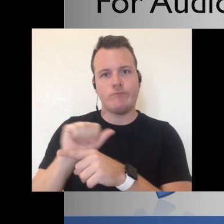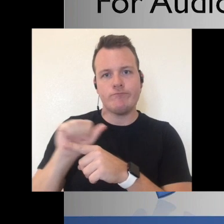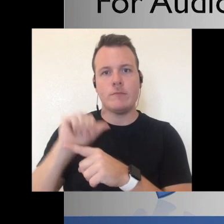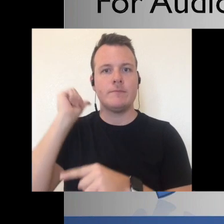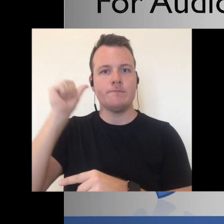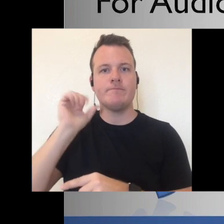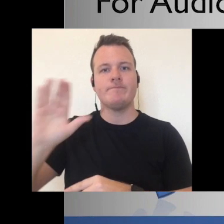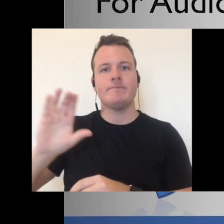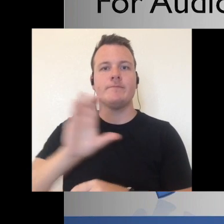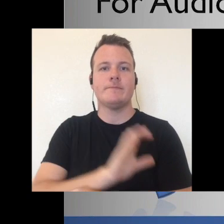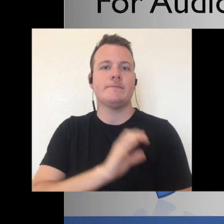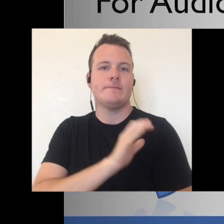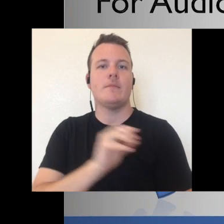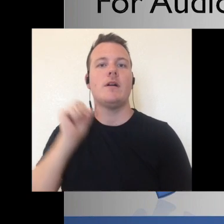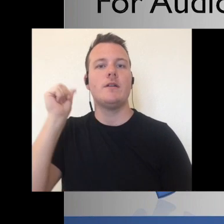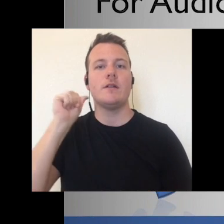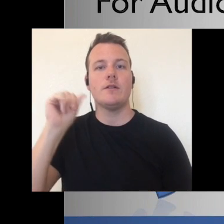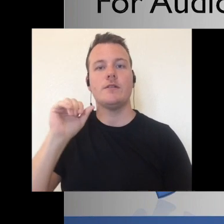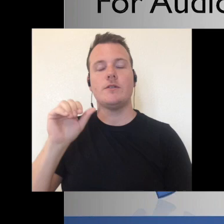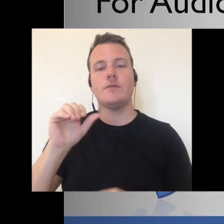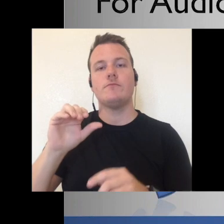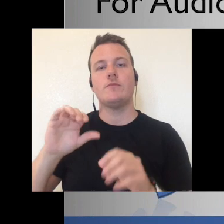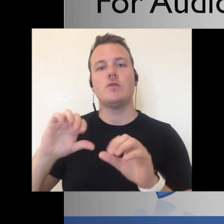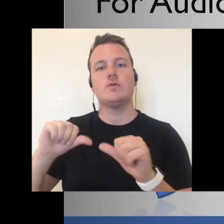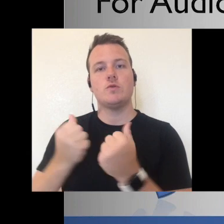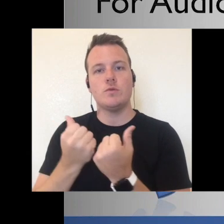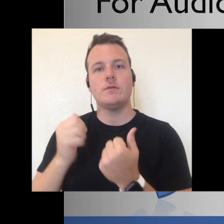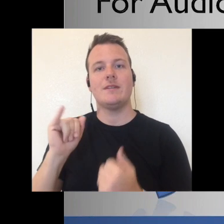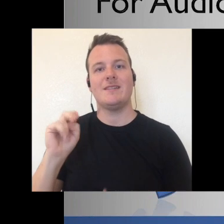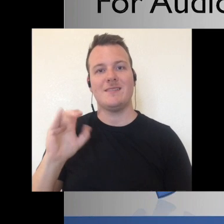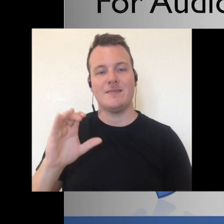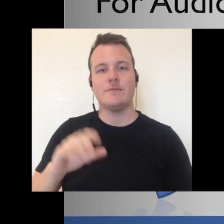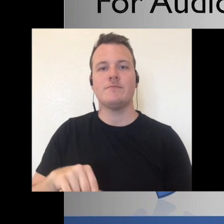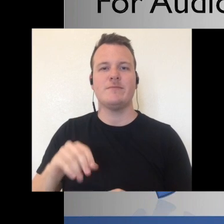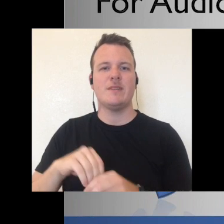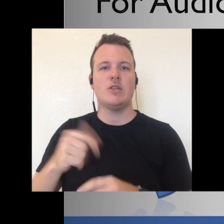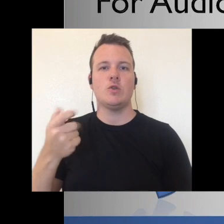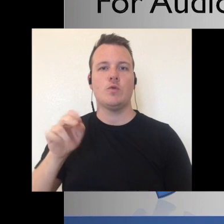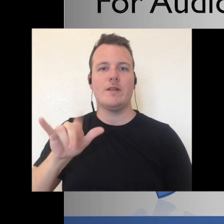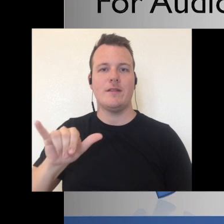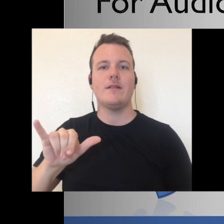his clinic, Audiology Associates Inc in Greeley Colorado. He also conducted